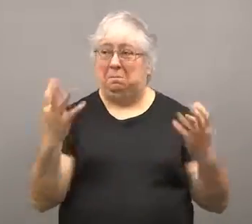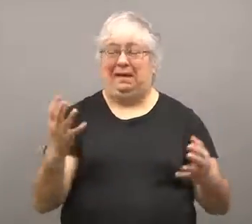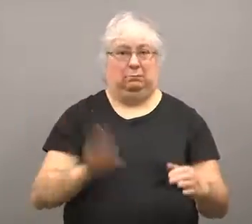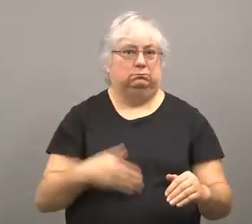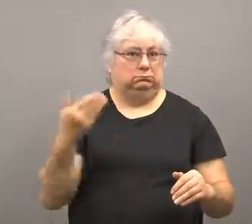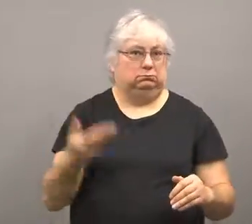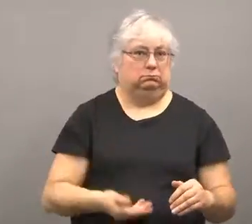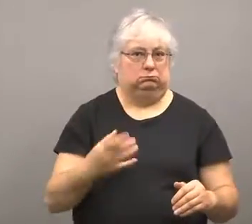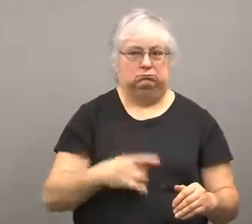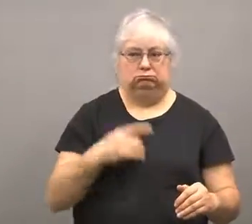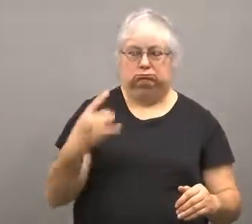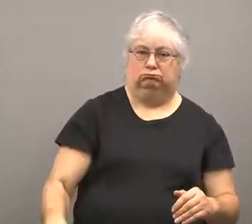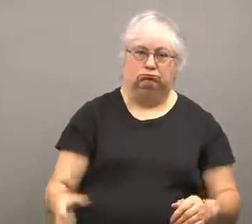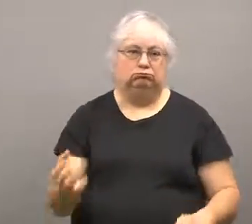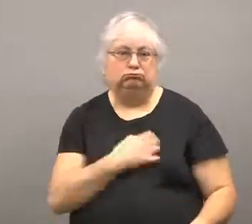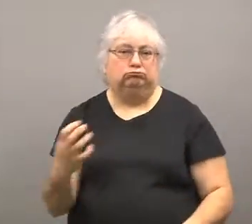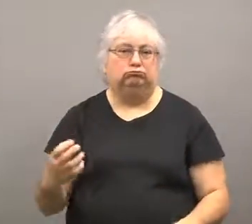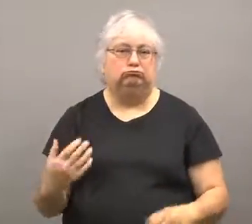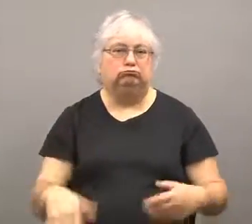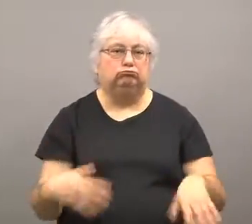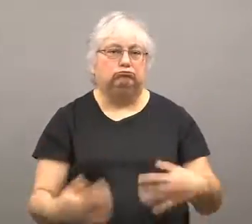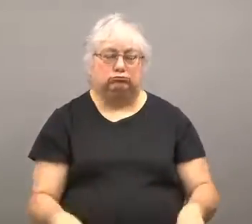Many were very upset on finding out about this.